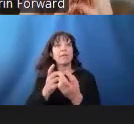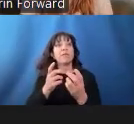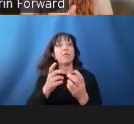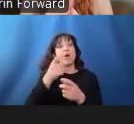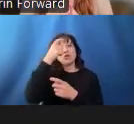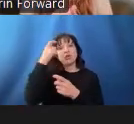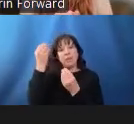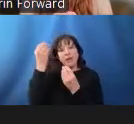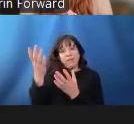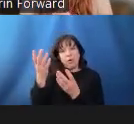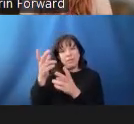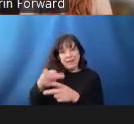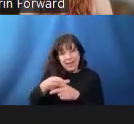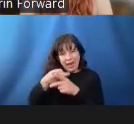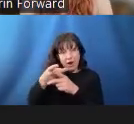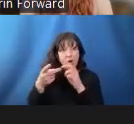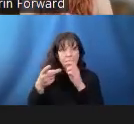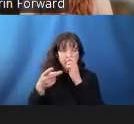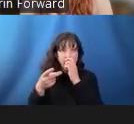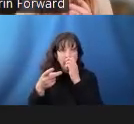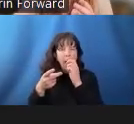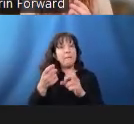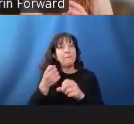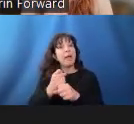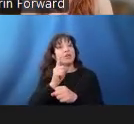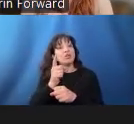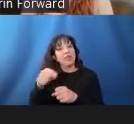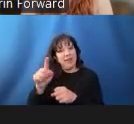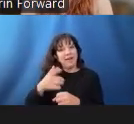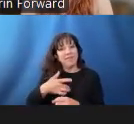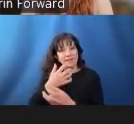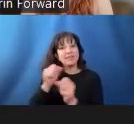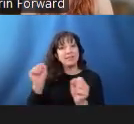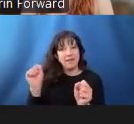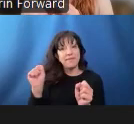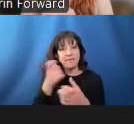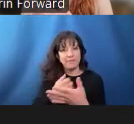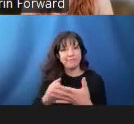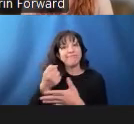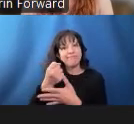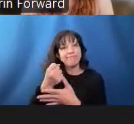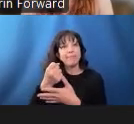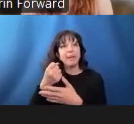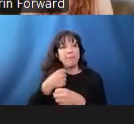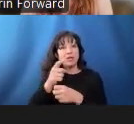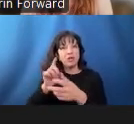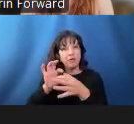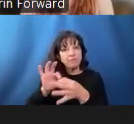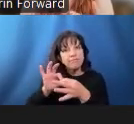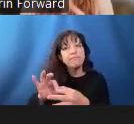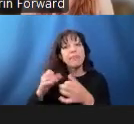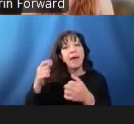I want to make sure I'm making them feel safe. First, I want to make sure they're collaborating that they have choices. Giving